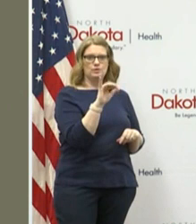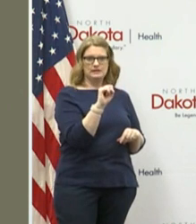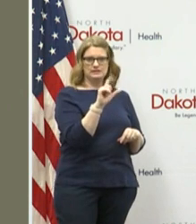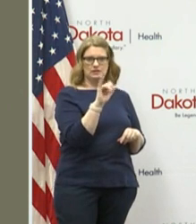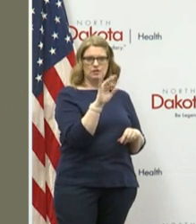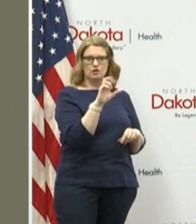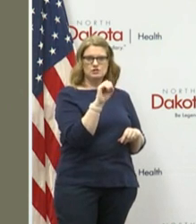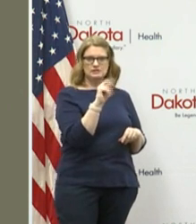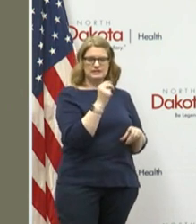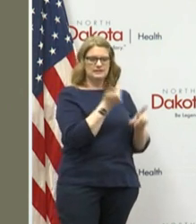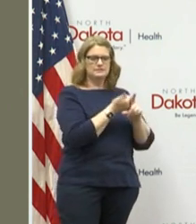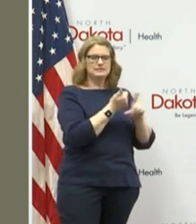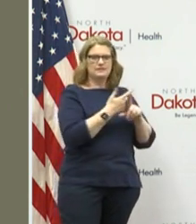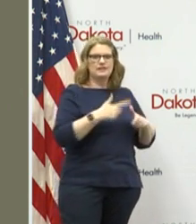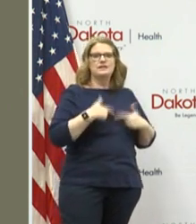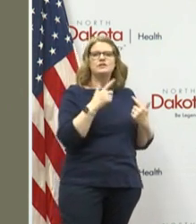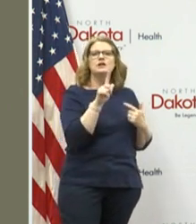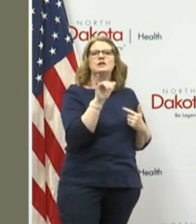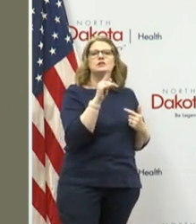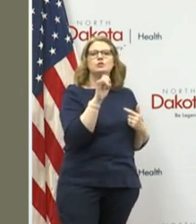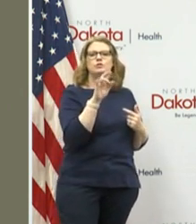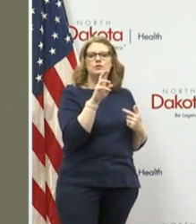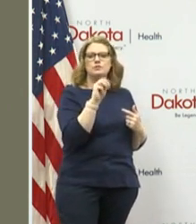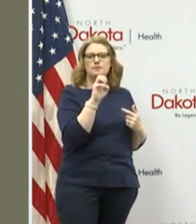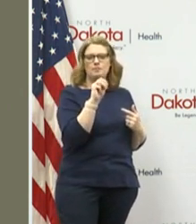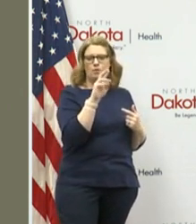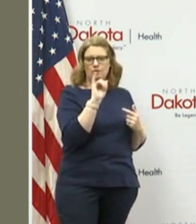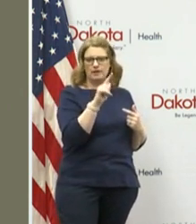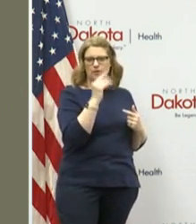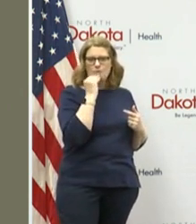DEVELOPING THIS FRAMEWORK